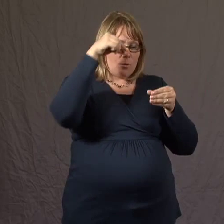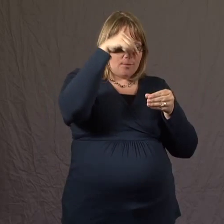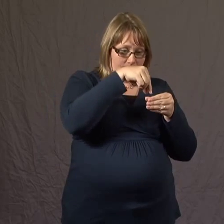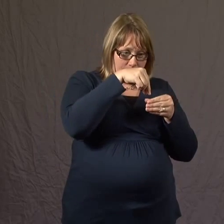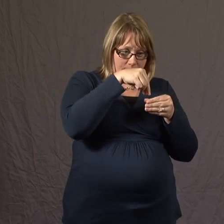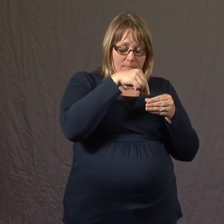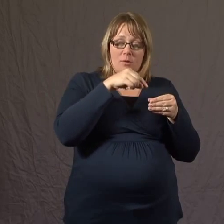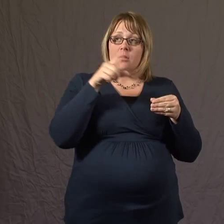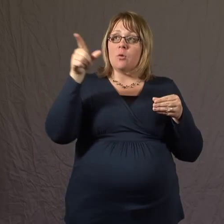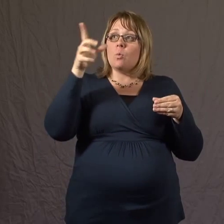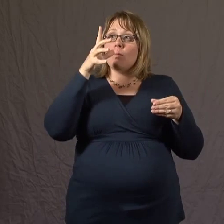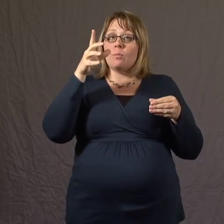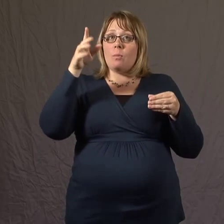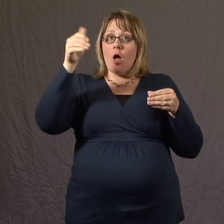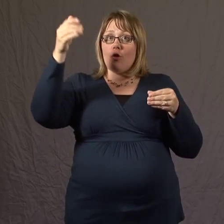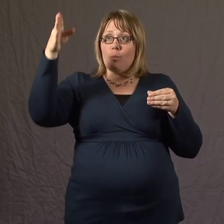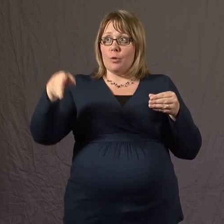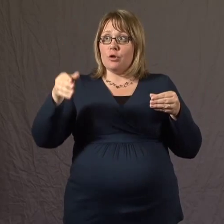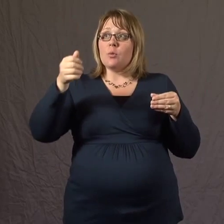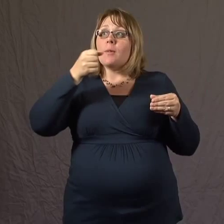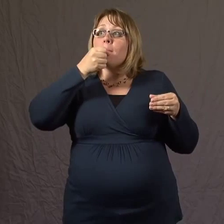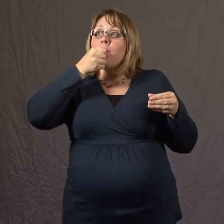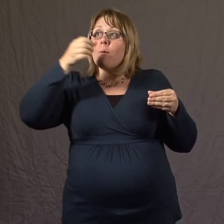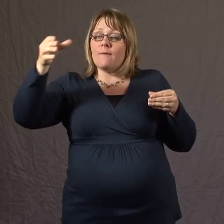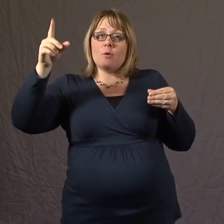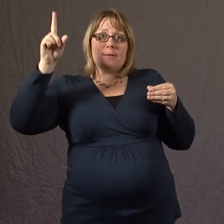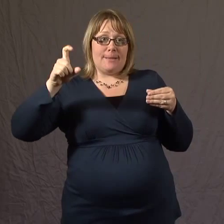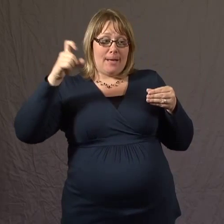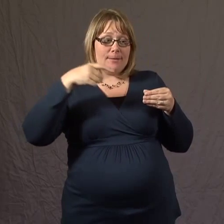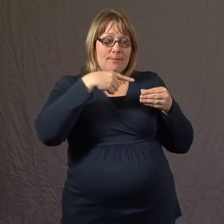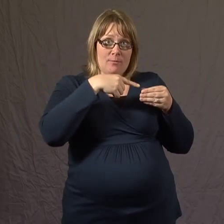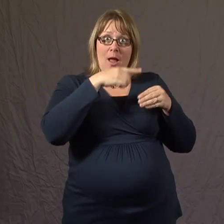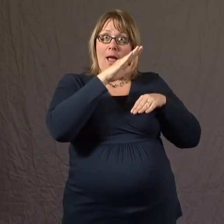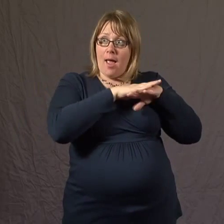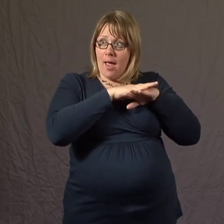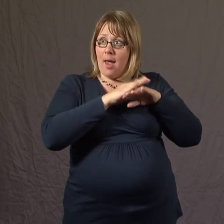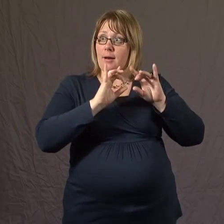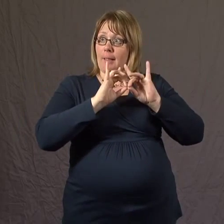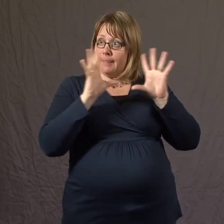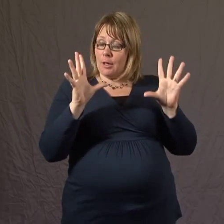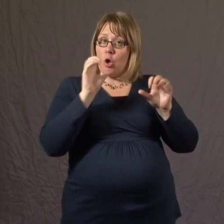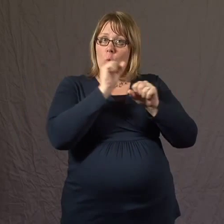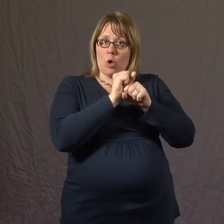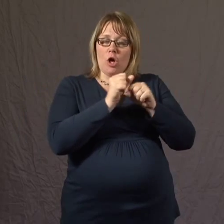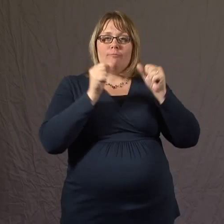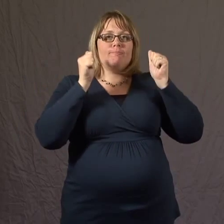Now, with the FM system receiver, connect the headset to the FM receiver and have the